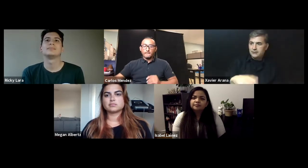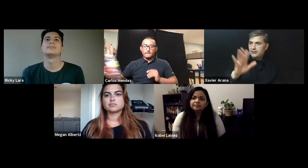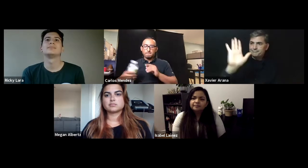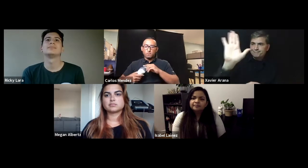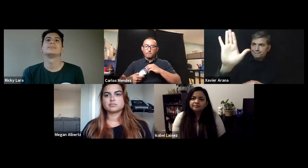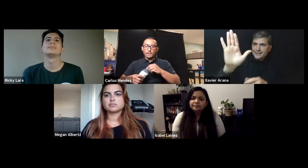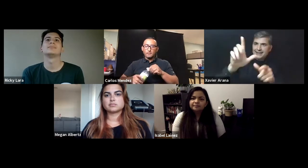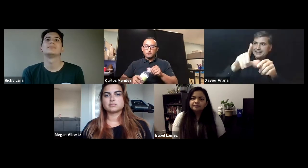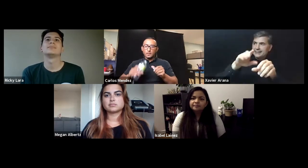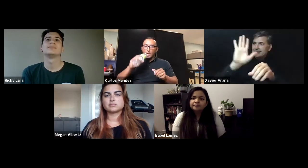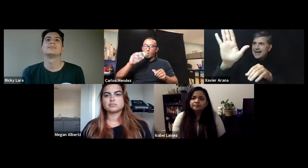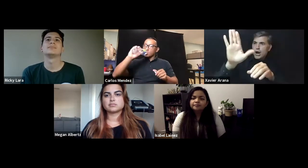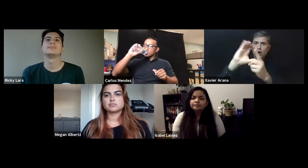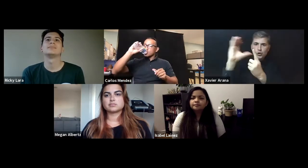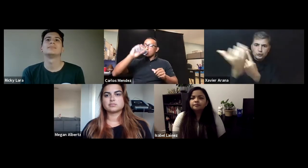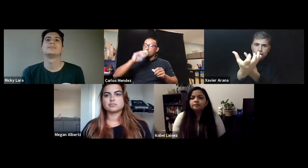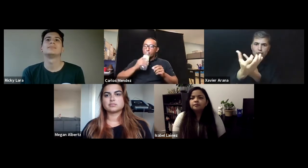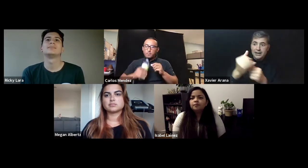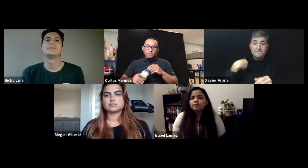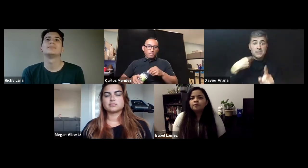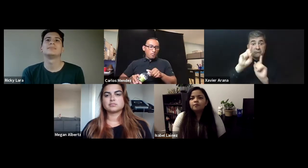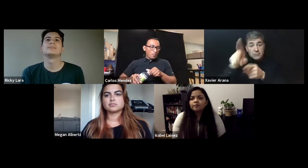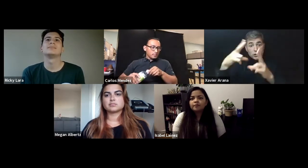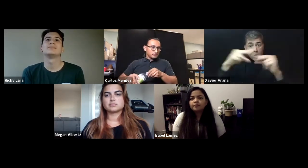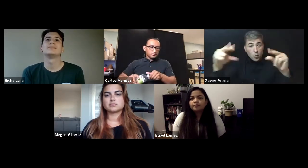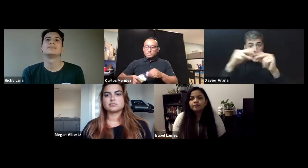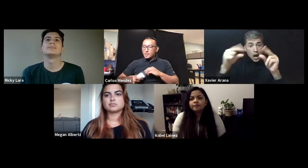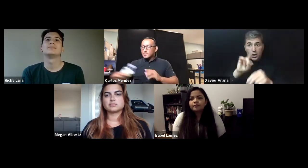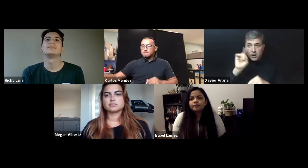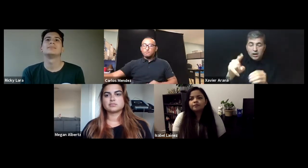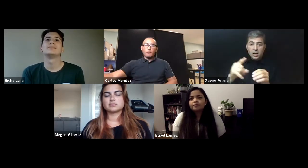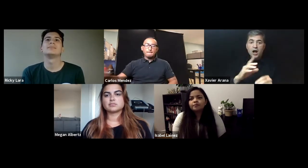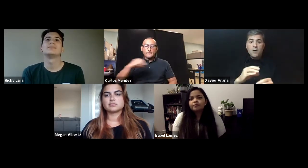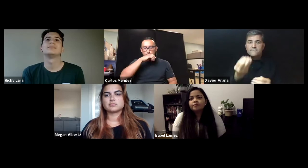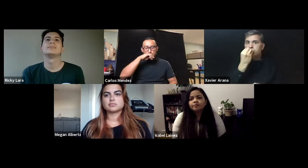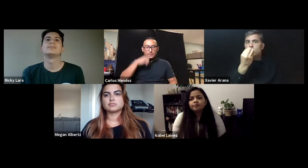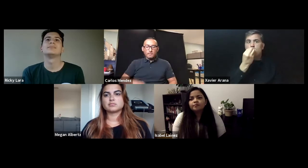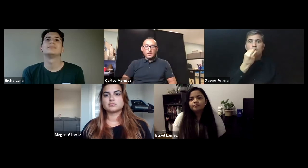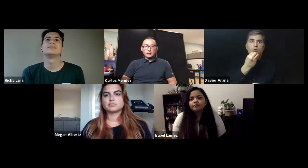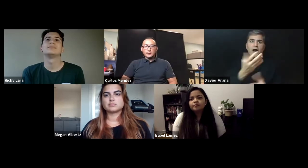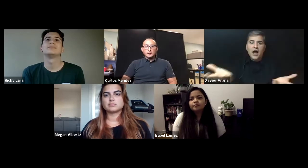my history, um... and other cultures,